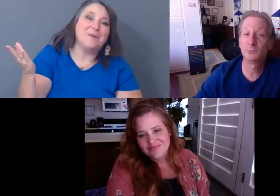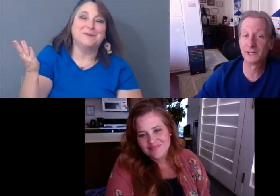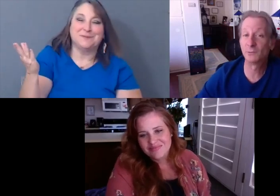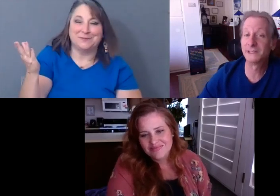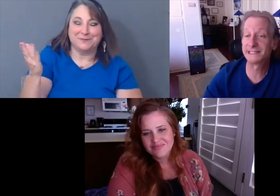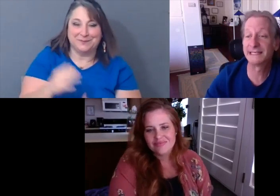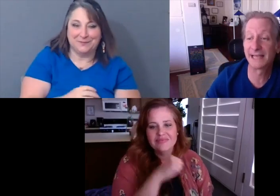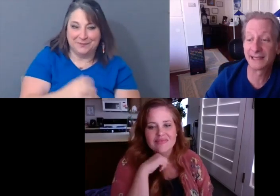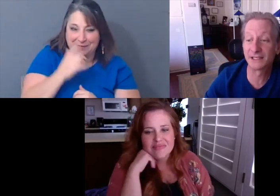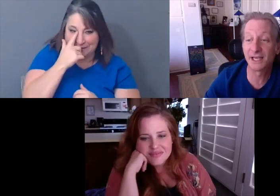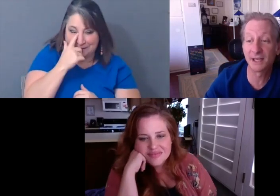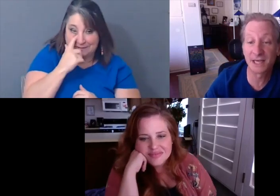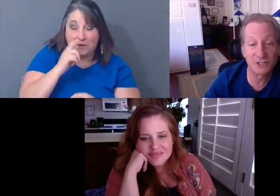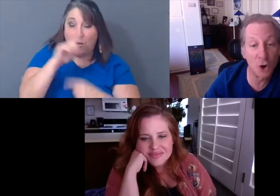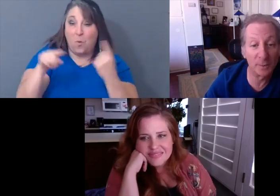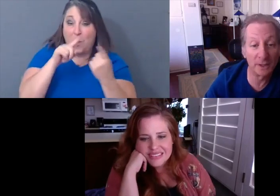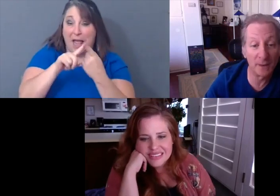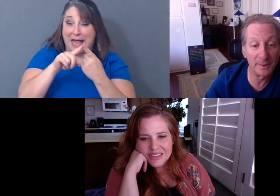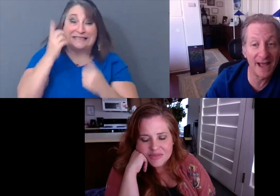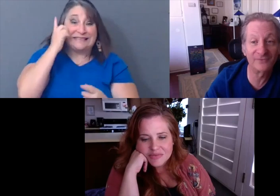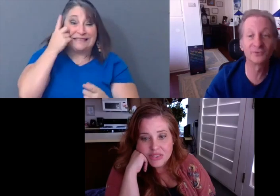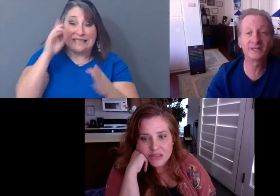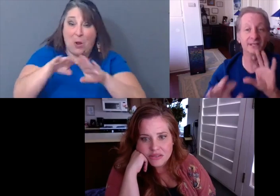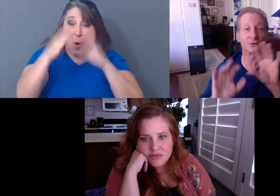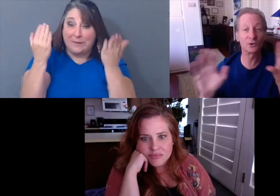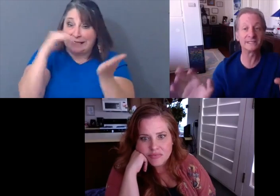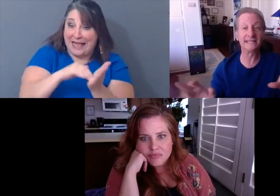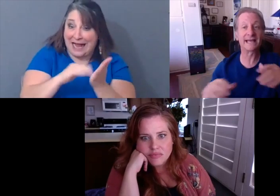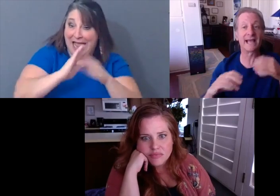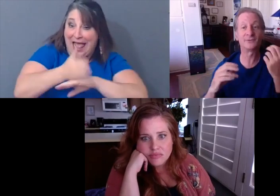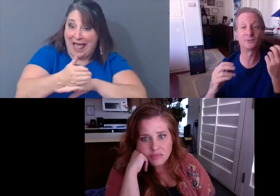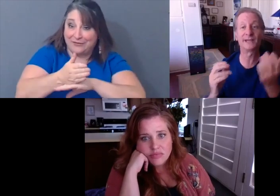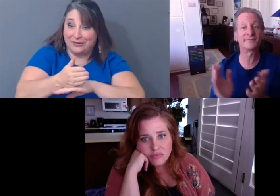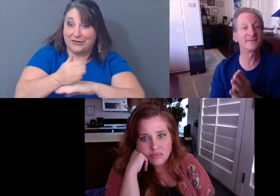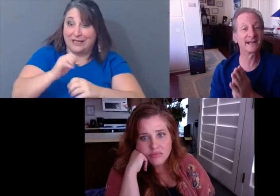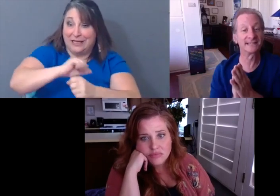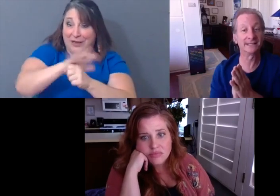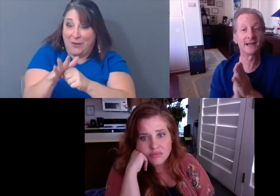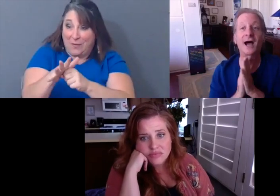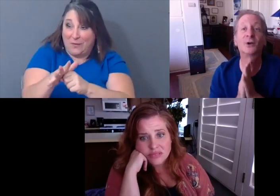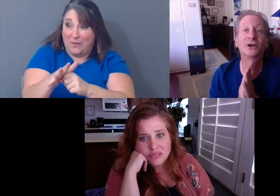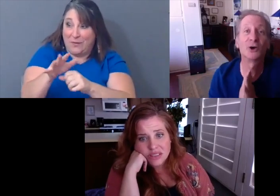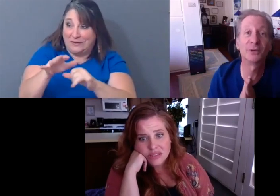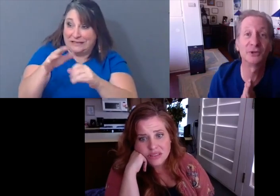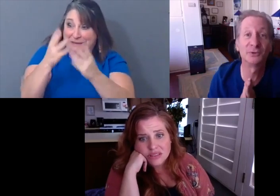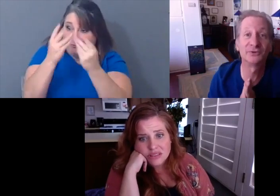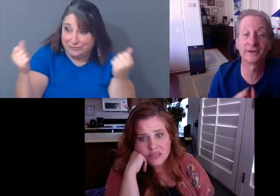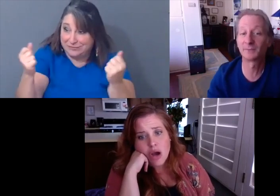And when Disneyland does open up after the quarantine, and we have the vaccine, I want to go with you and your family.